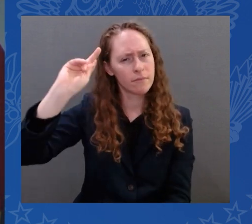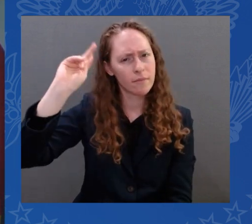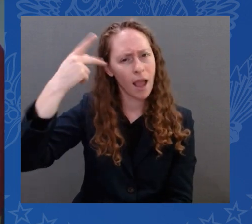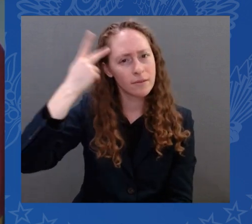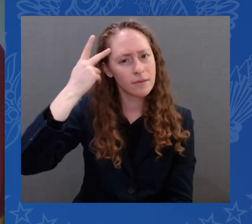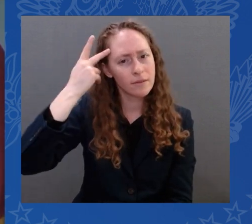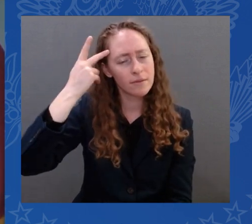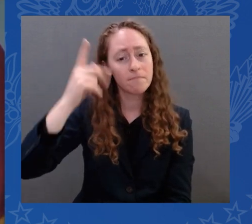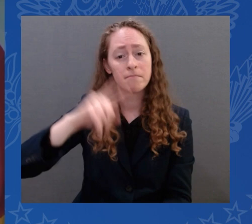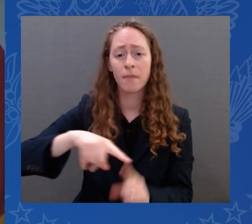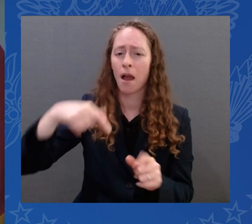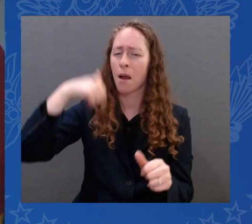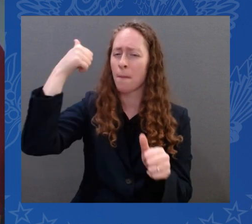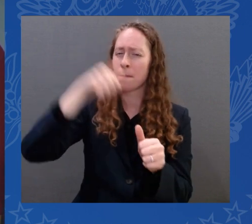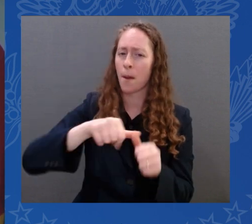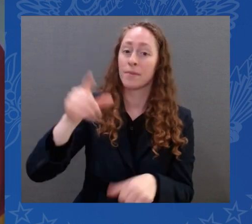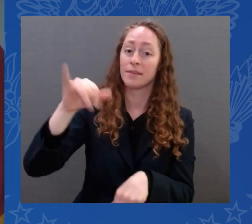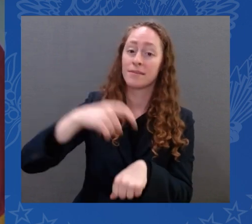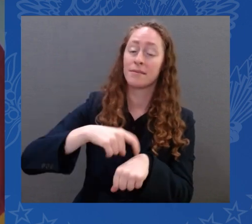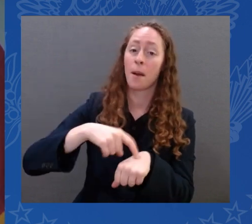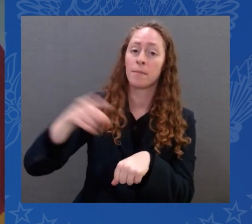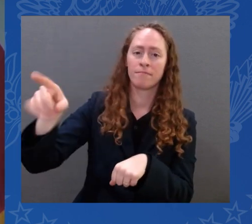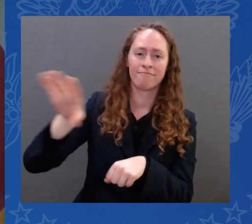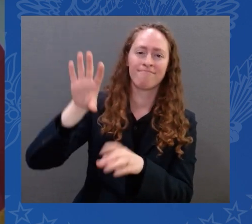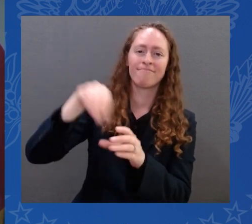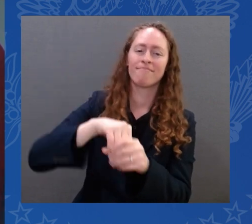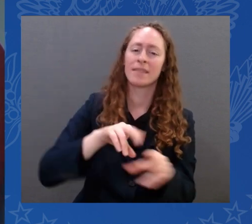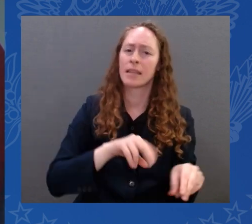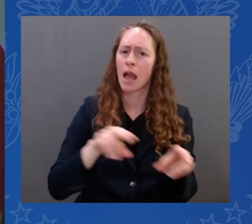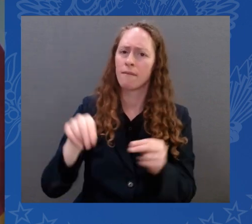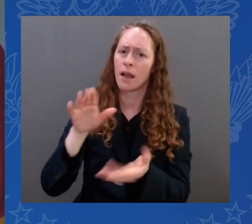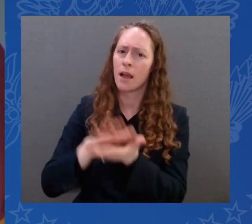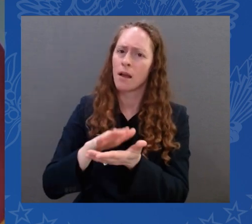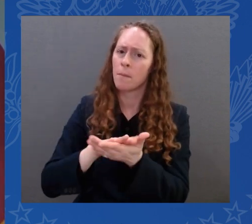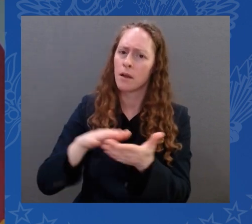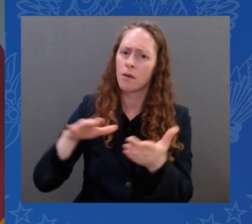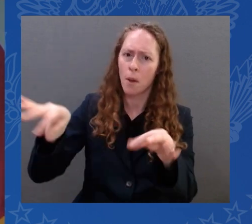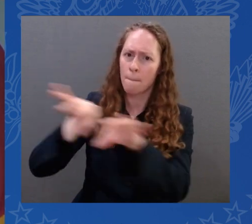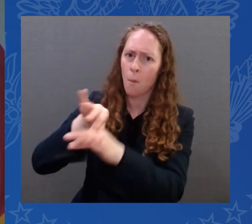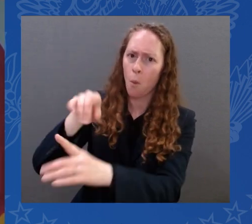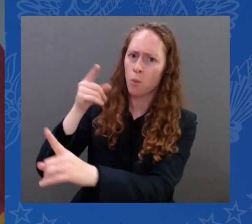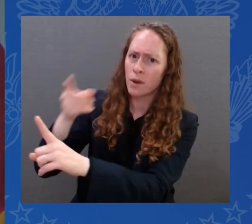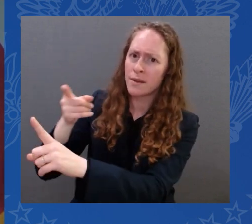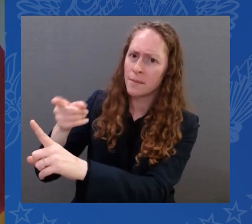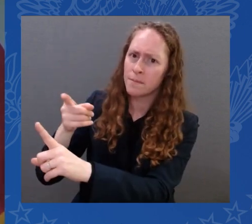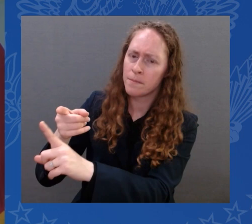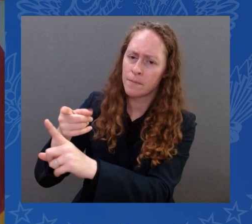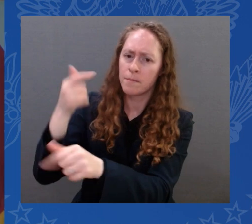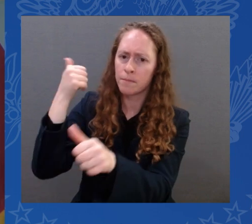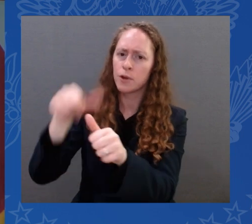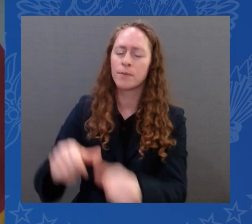He chose these grounds for his final resting place. John was an American hero who withstood torture,